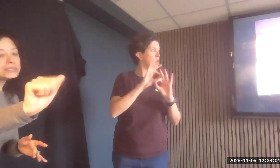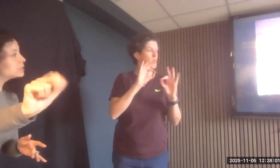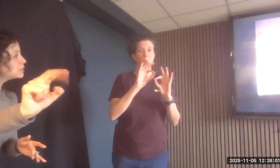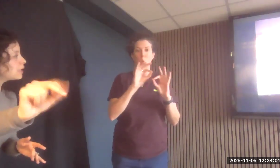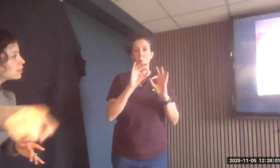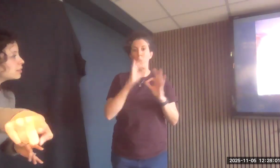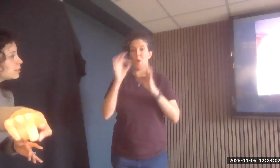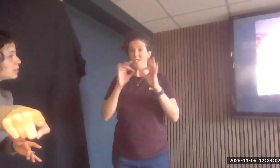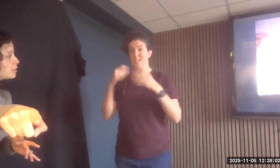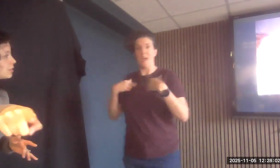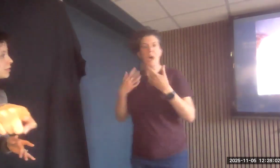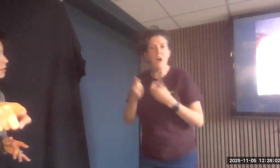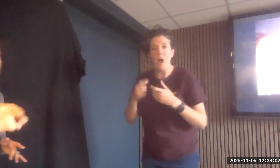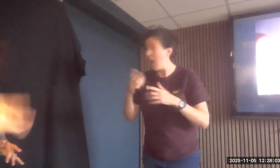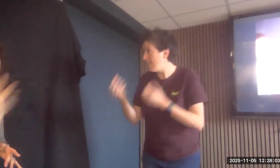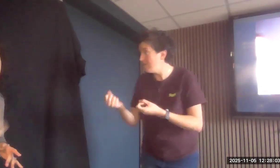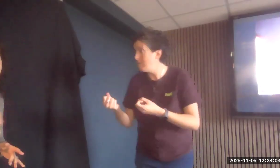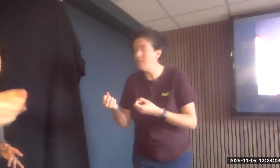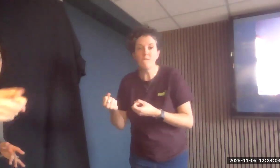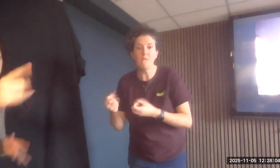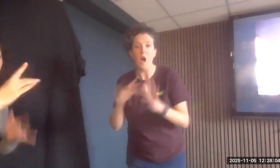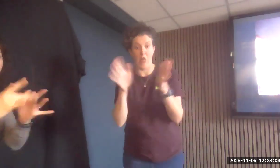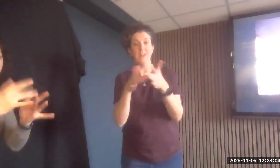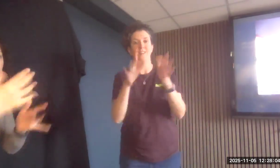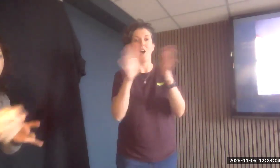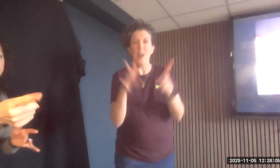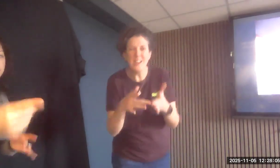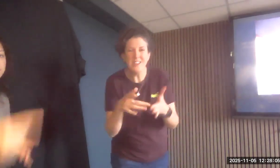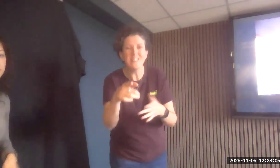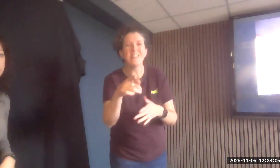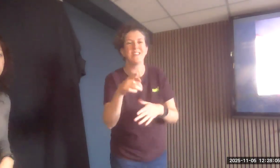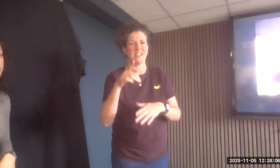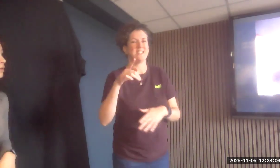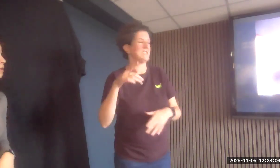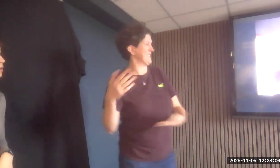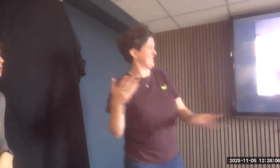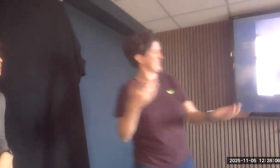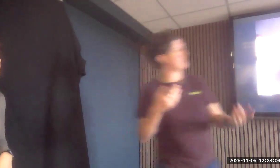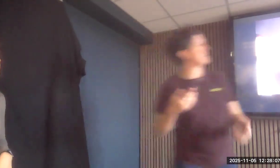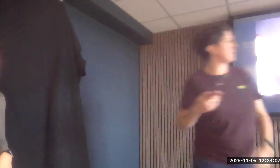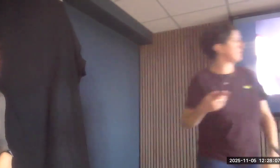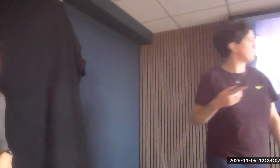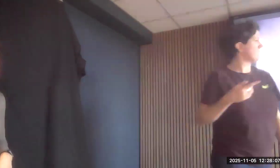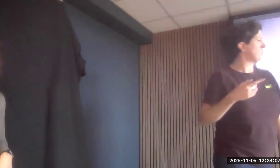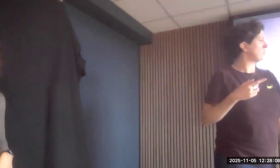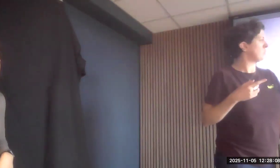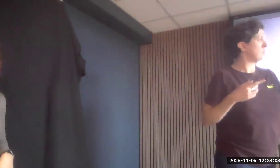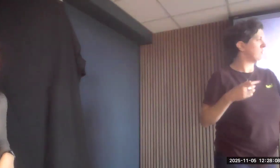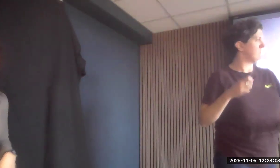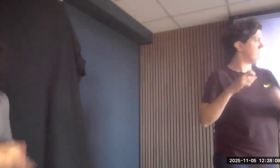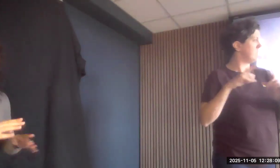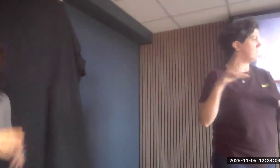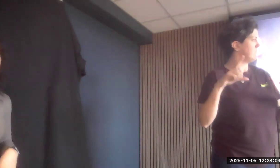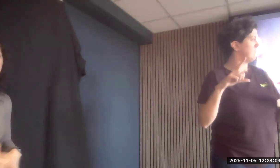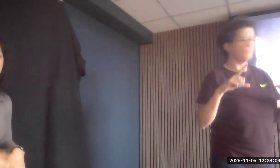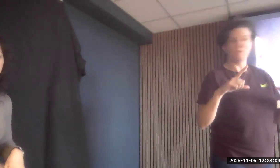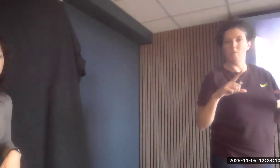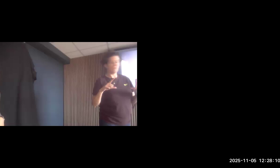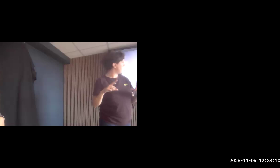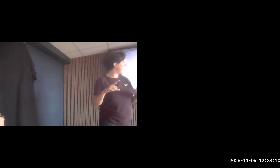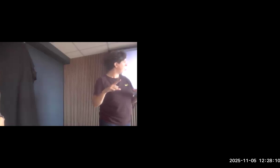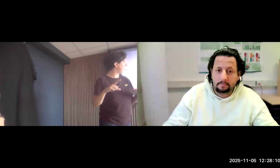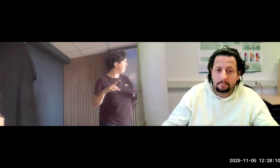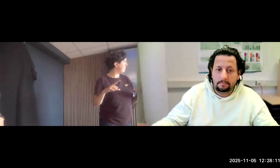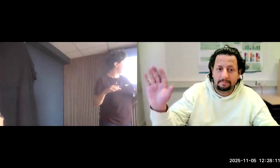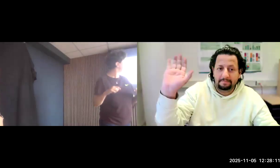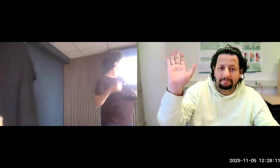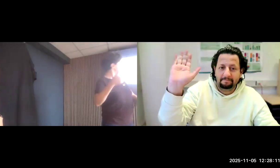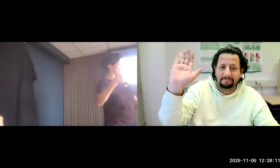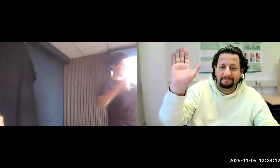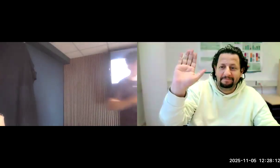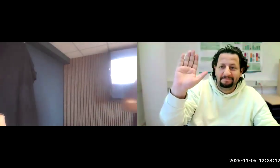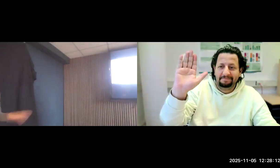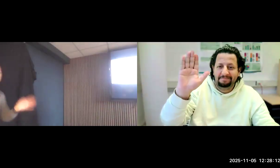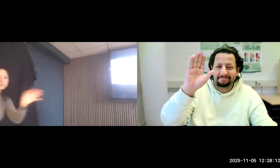And it looks like there's someone online, Hassan has a question.